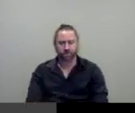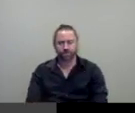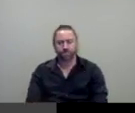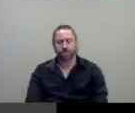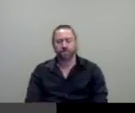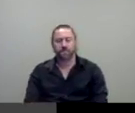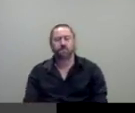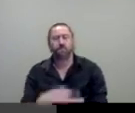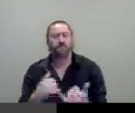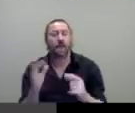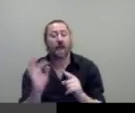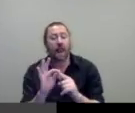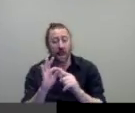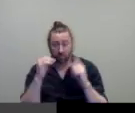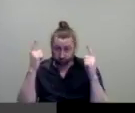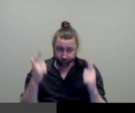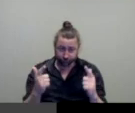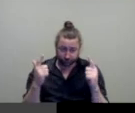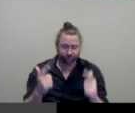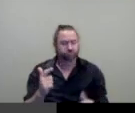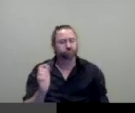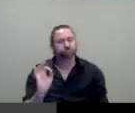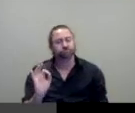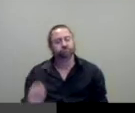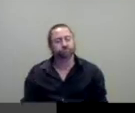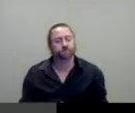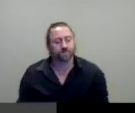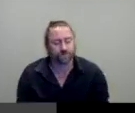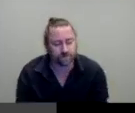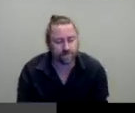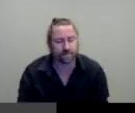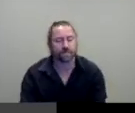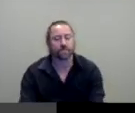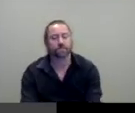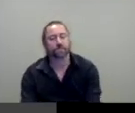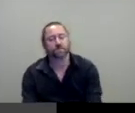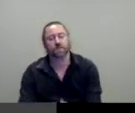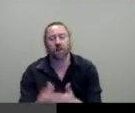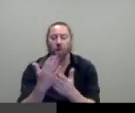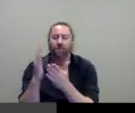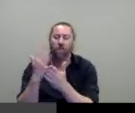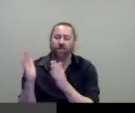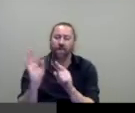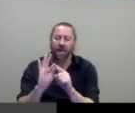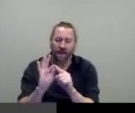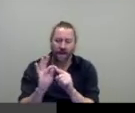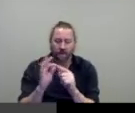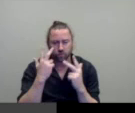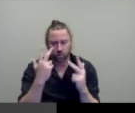color palette and by kind of removing color they are very much highlighting their materials and the